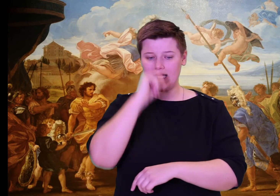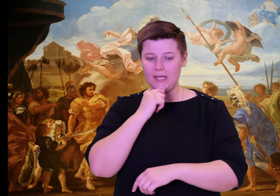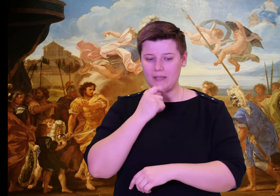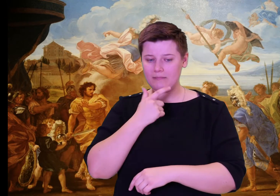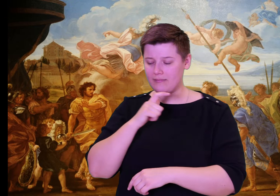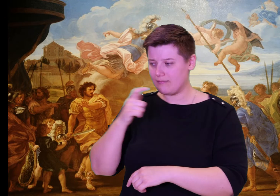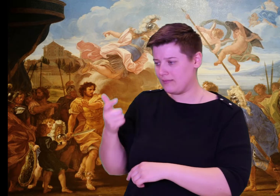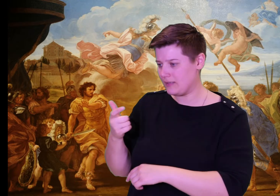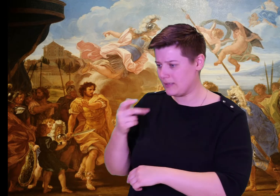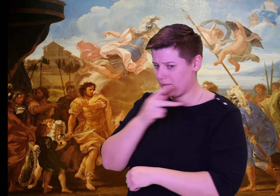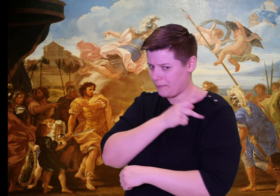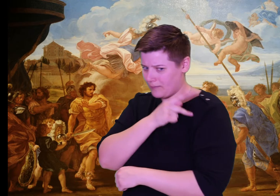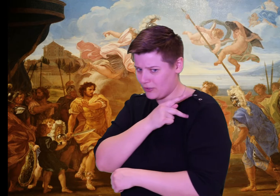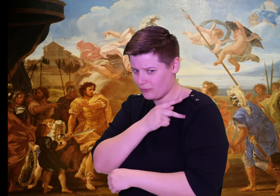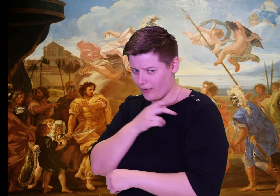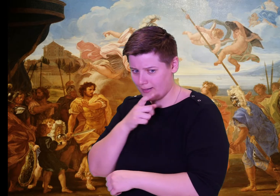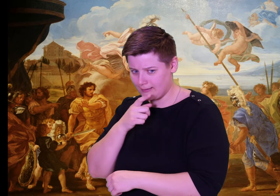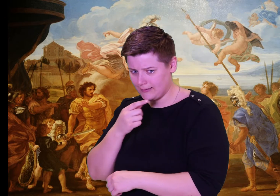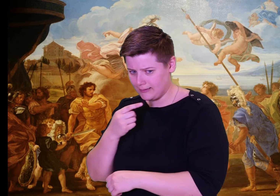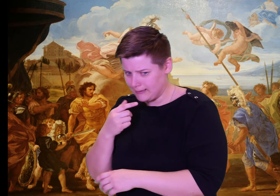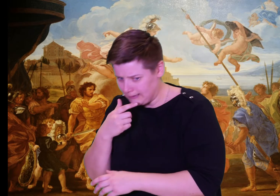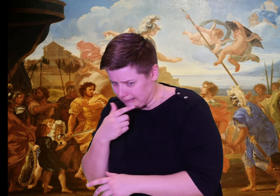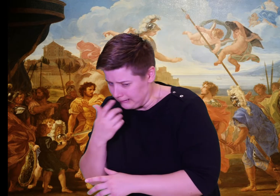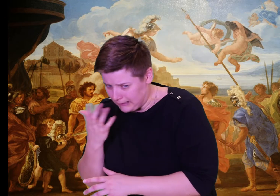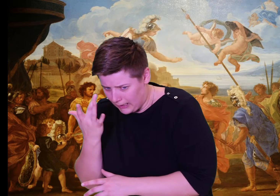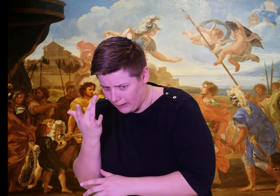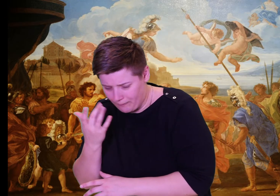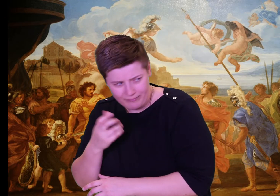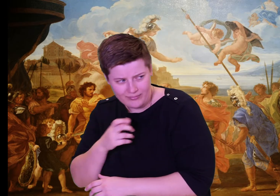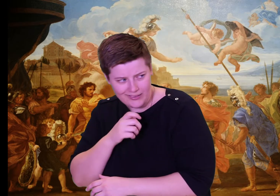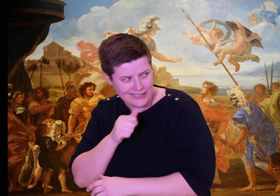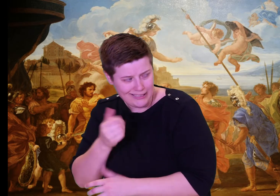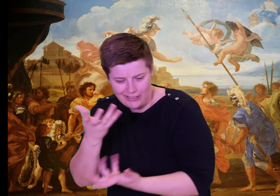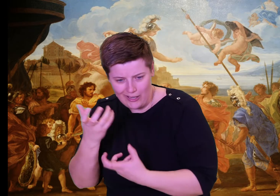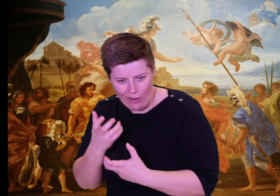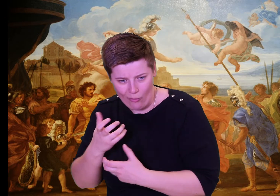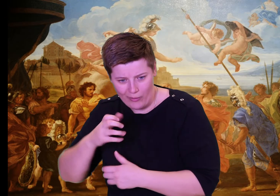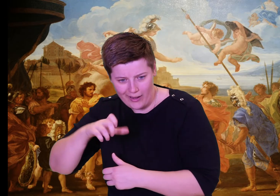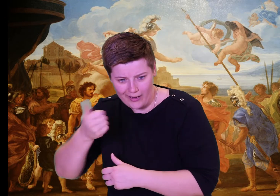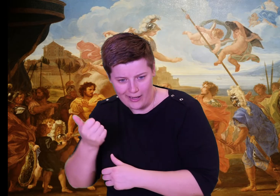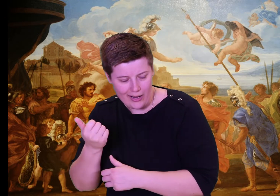They reached their hands to take the food set out in front of them.